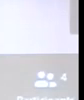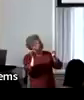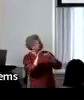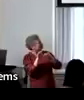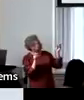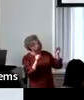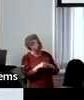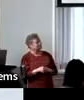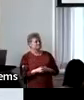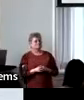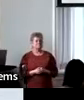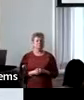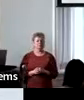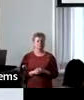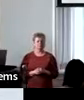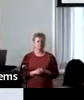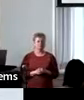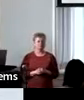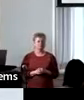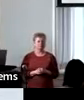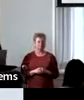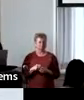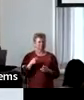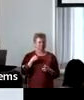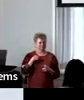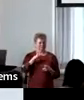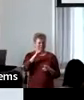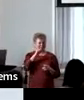We have never quite done it exactly this way.